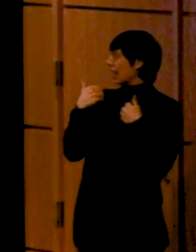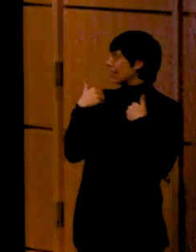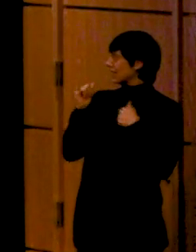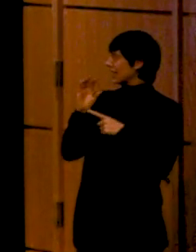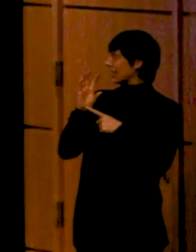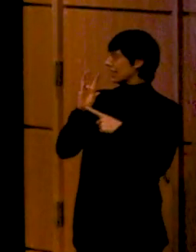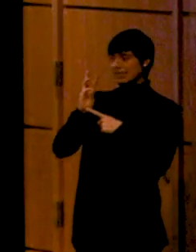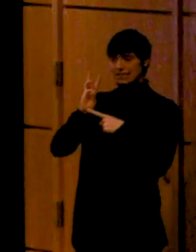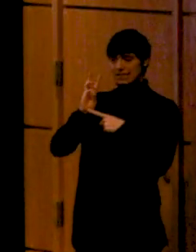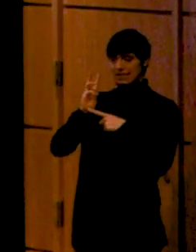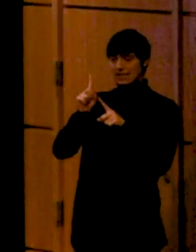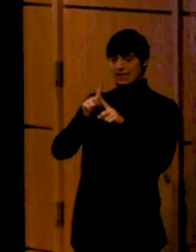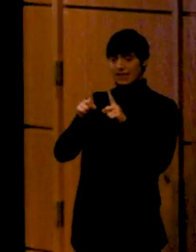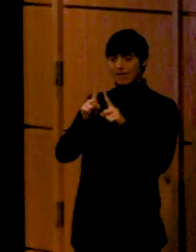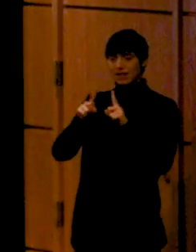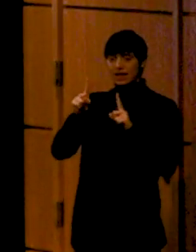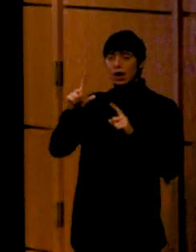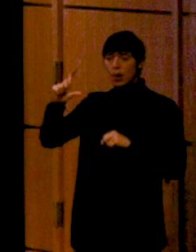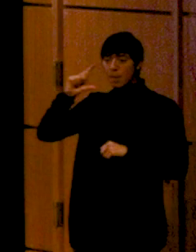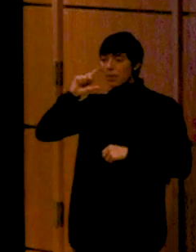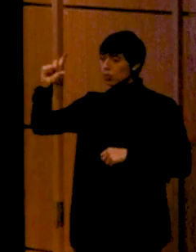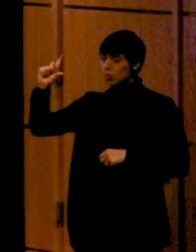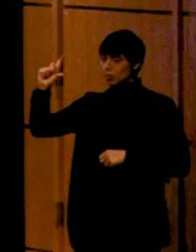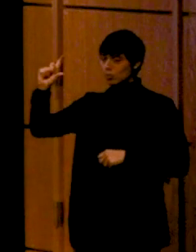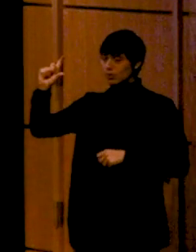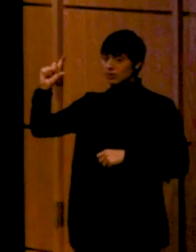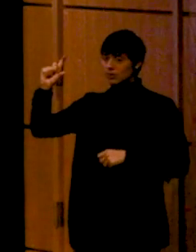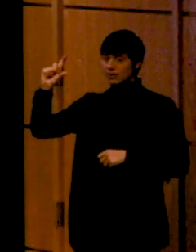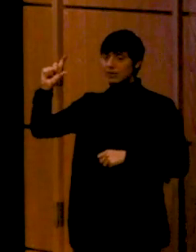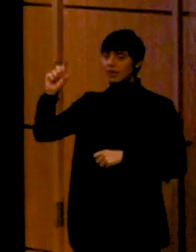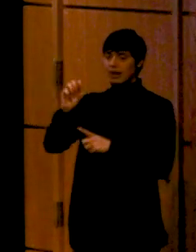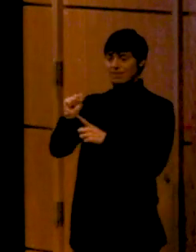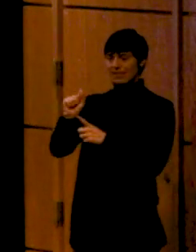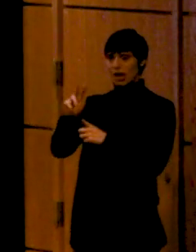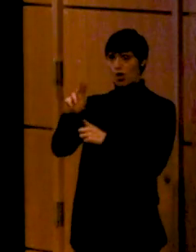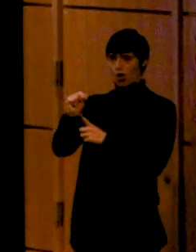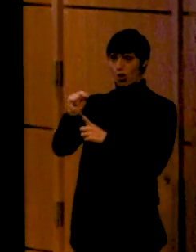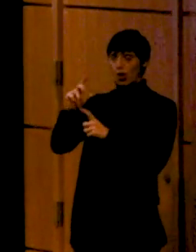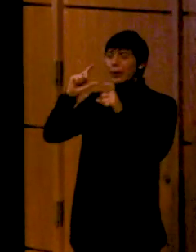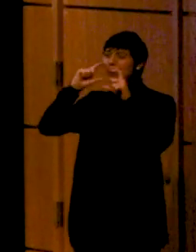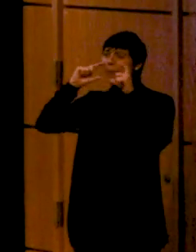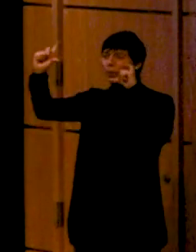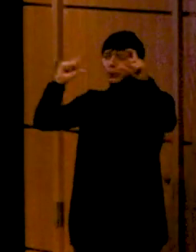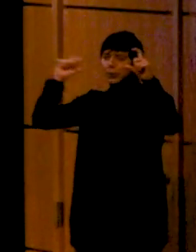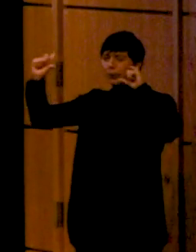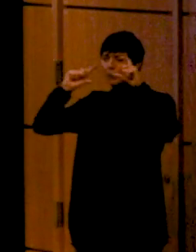one of the most fascinating objects in the solar system, only 300 miles apart but one of the brightest because it's covered with ice.